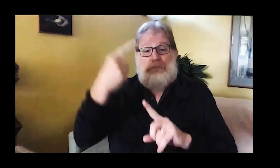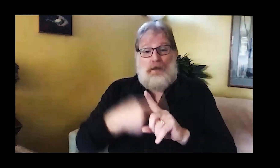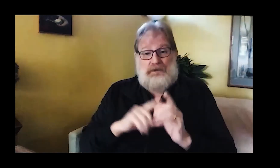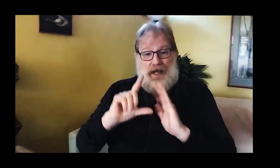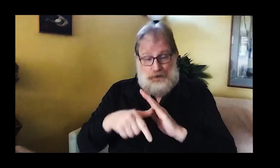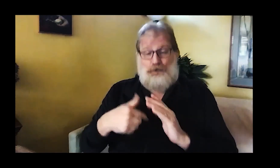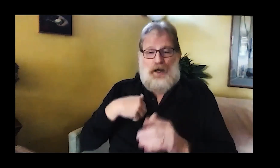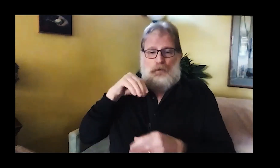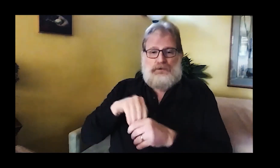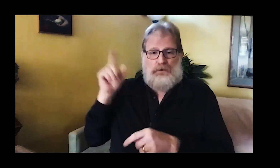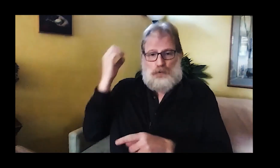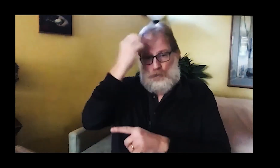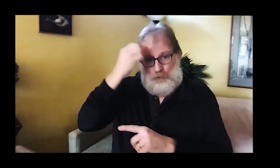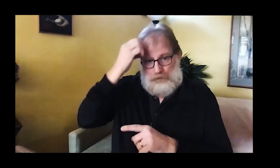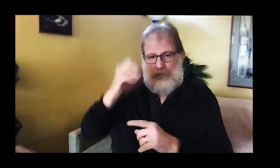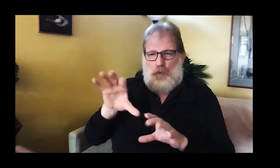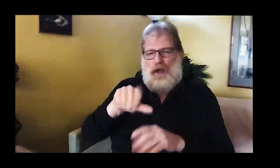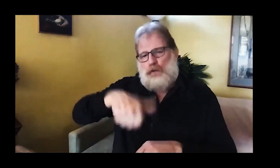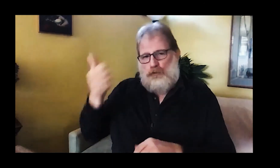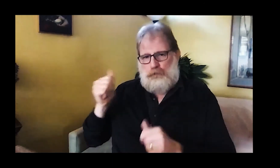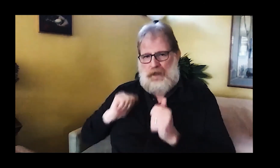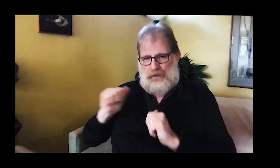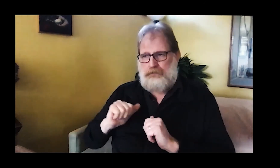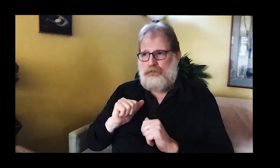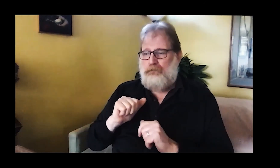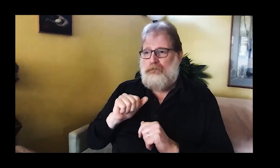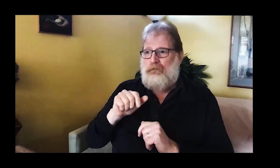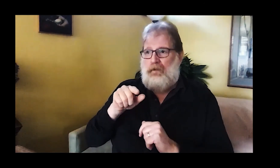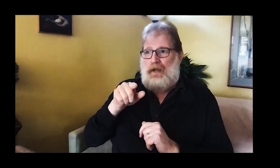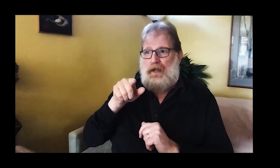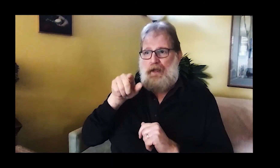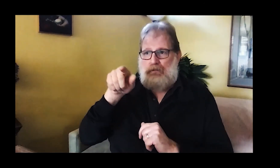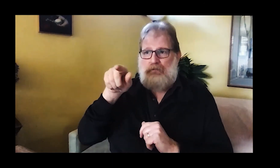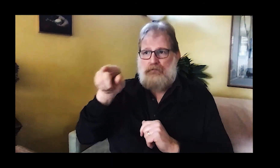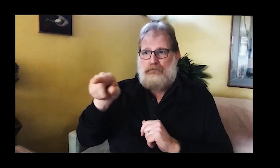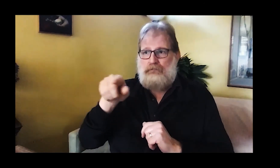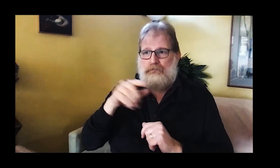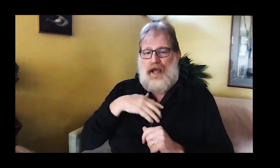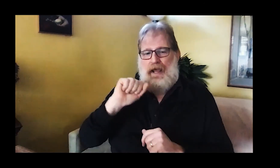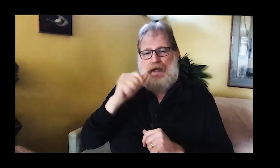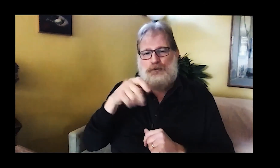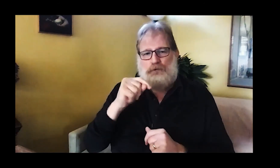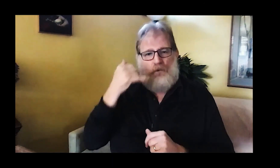and then a few months later I was in Europe traveling with another show, and my agent called